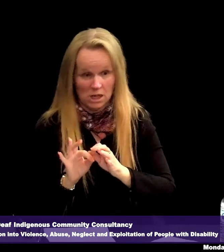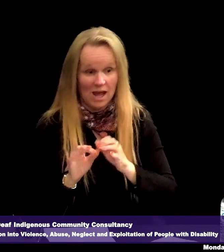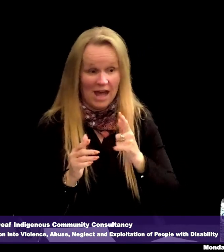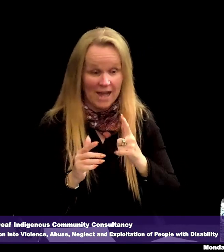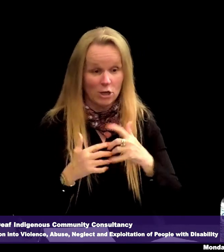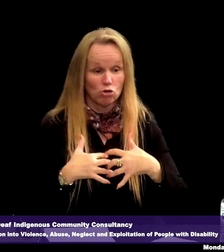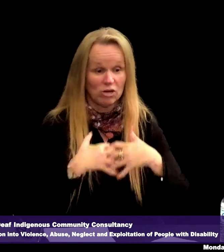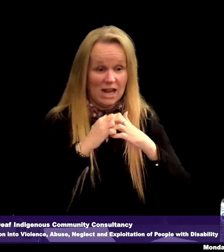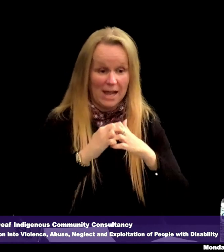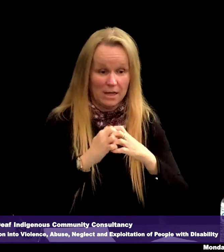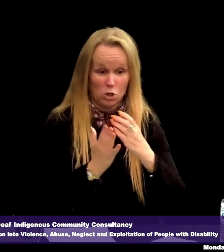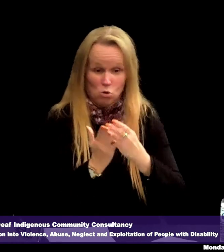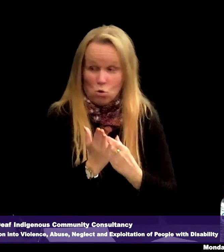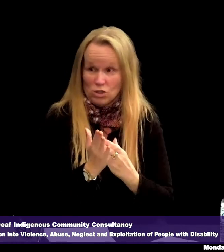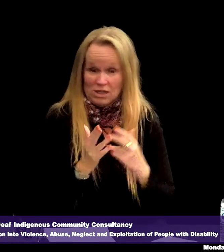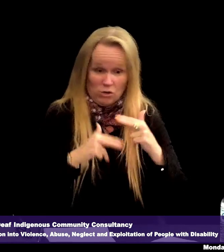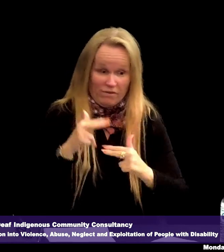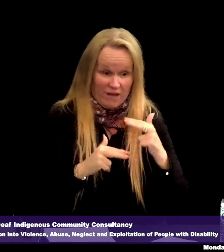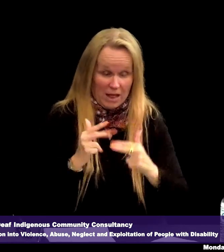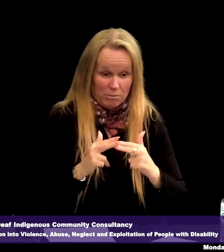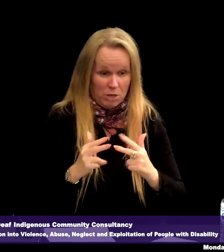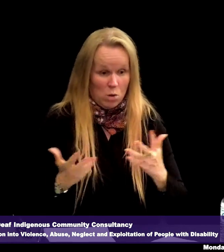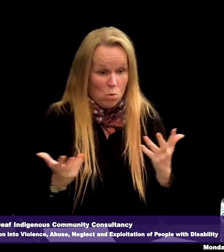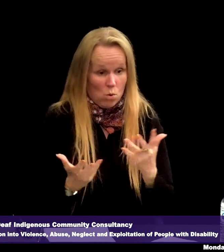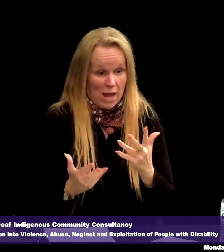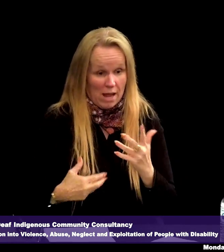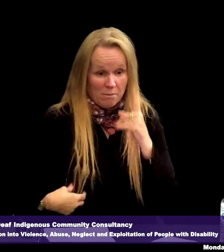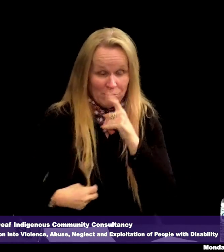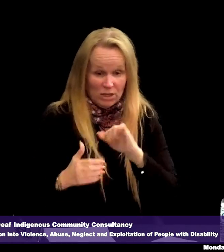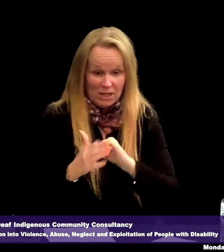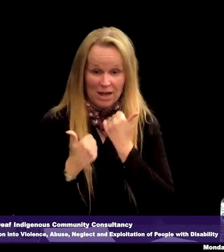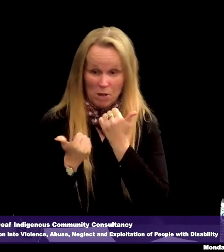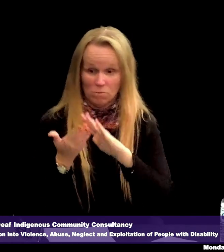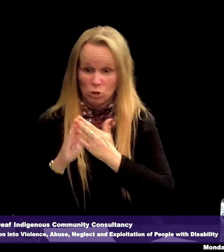Auslan interpreter courses in order to create another course to develop skills where